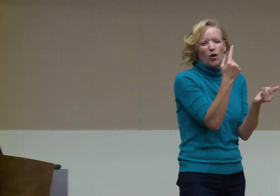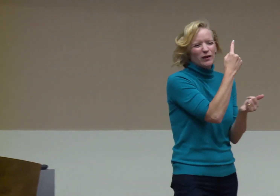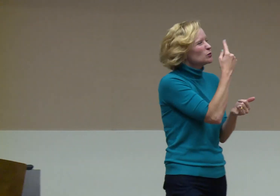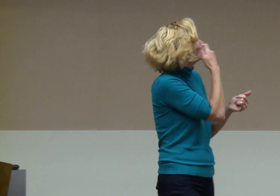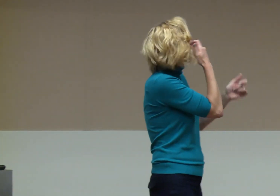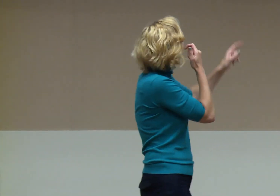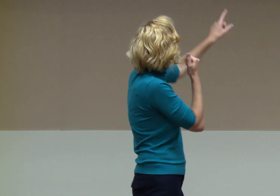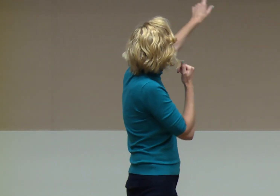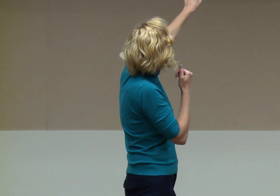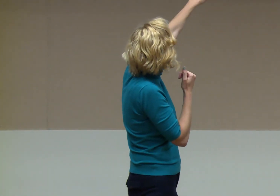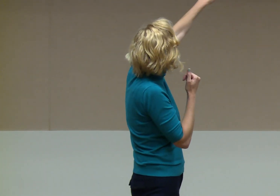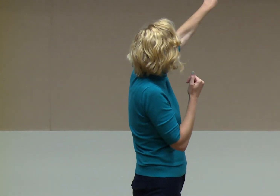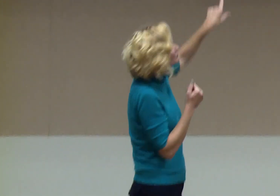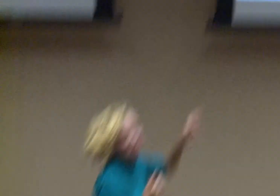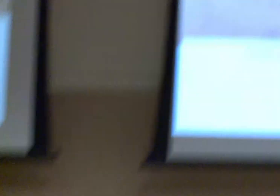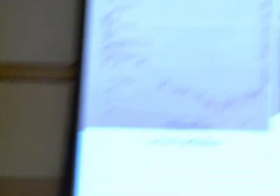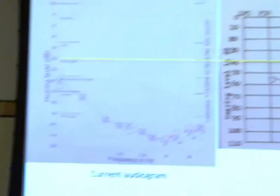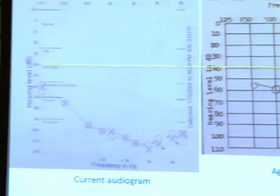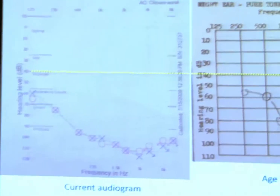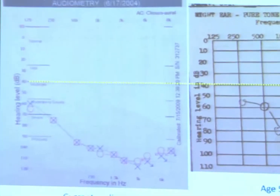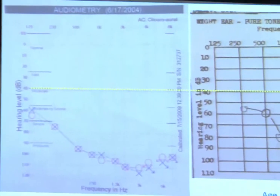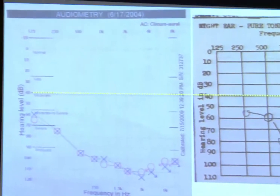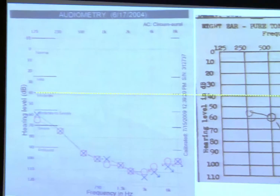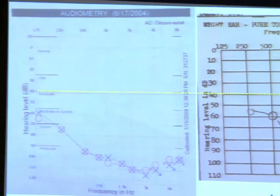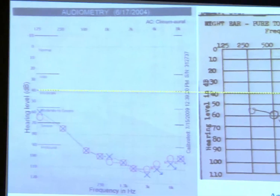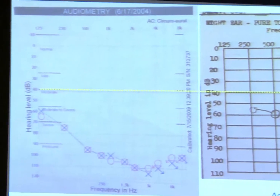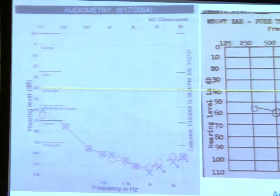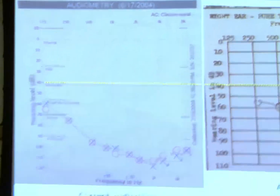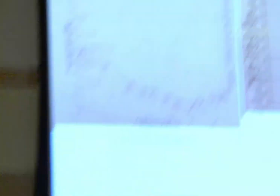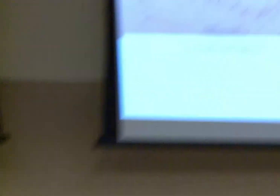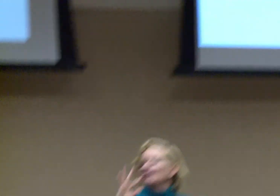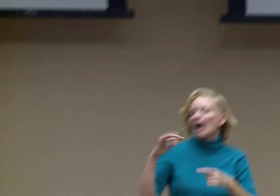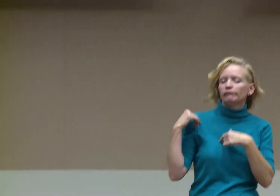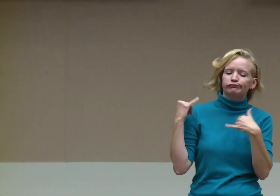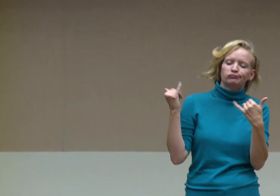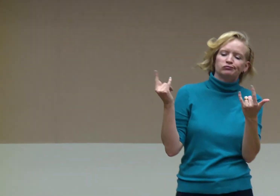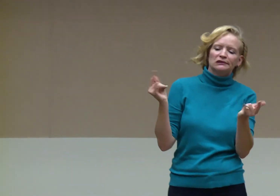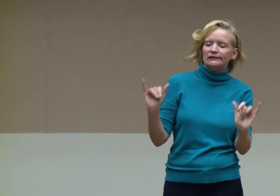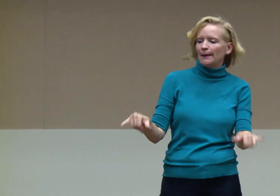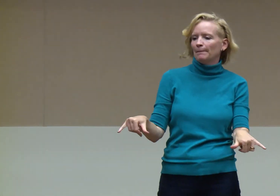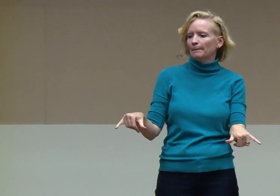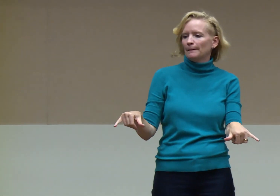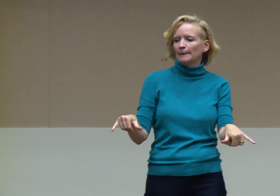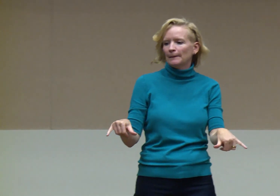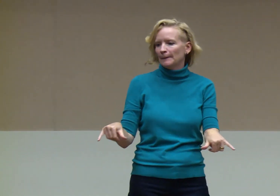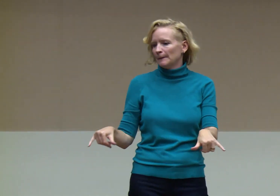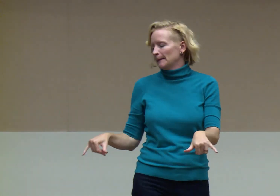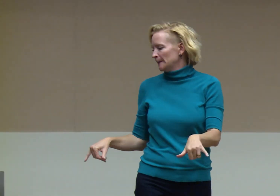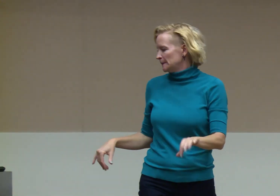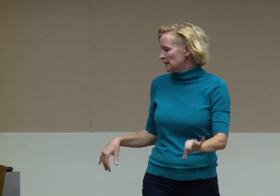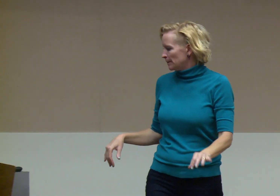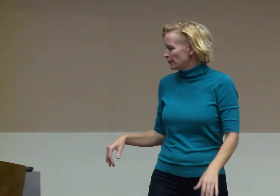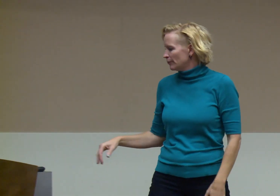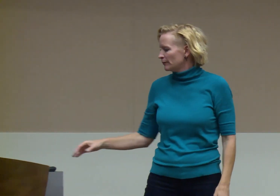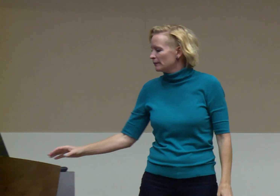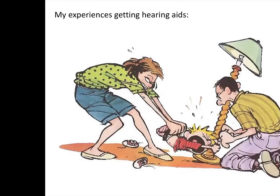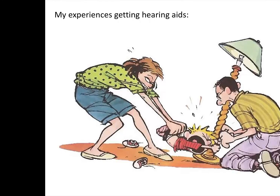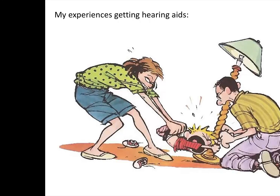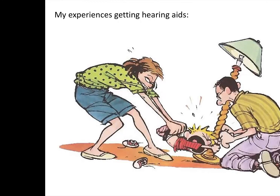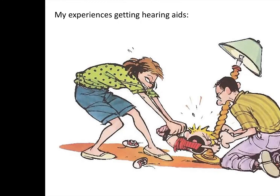And this is my most recent audiogram, which is roughly the same. So from about the age of 5 to now, I have plateaued.